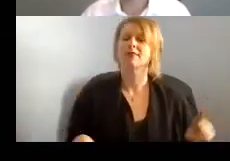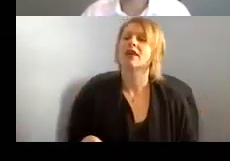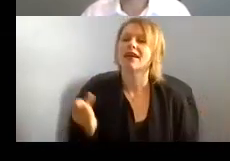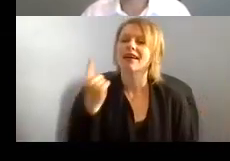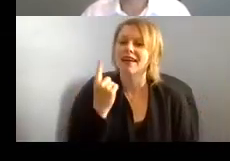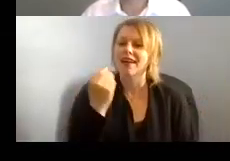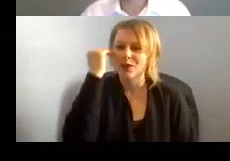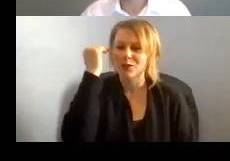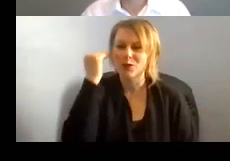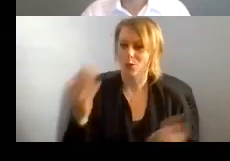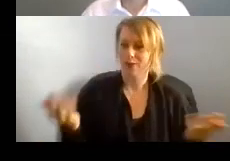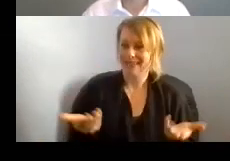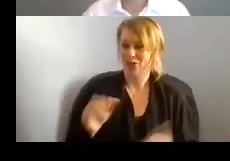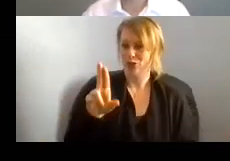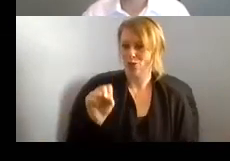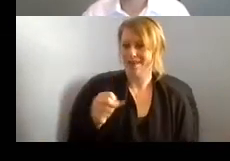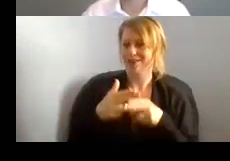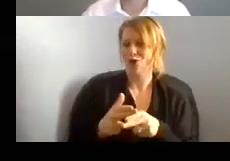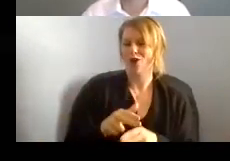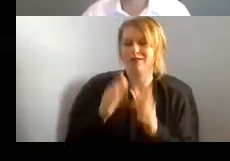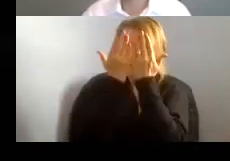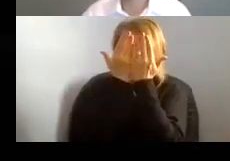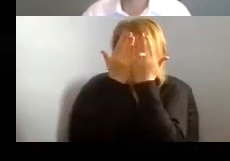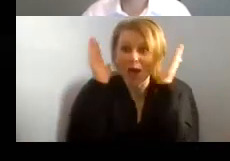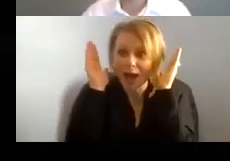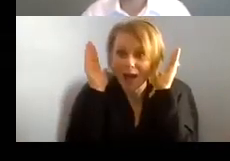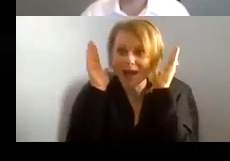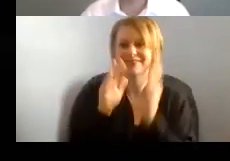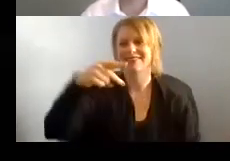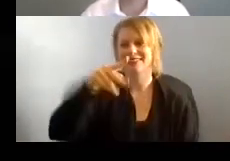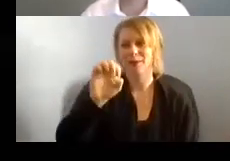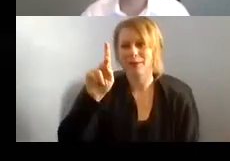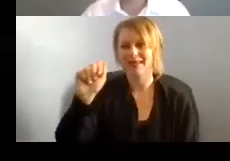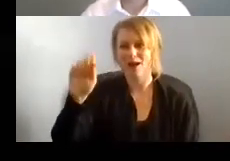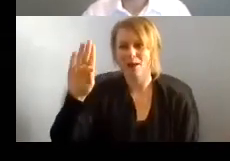And many people have said it’s the first game about death. What happens is, the child fixes their gaze on someone, there’s